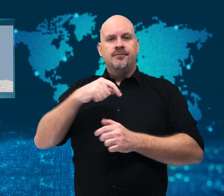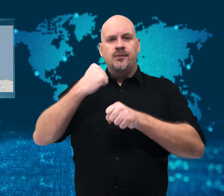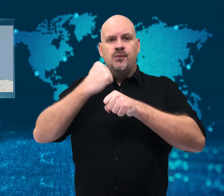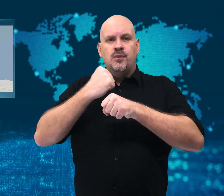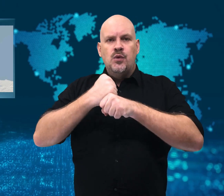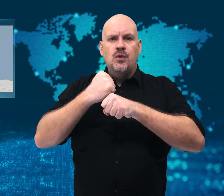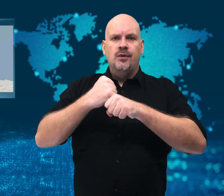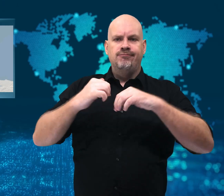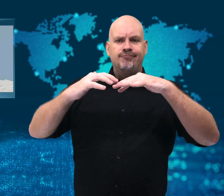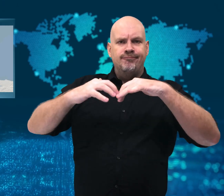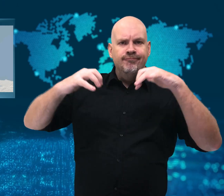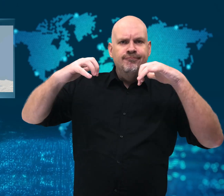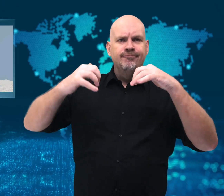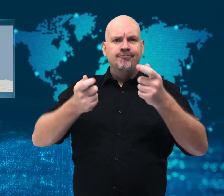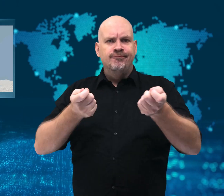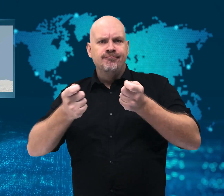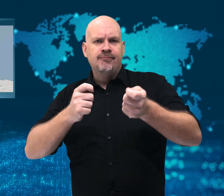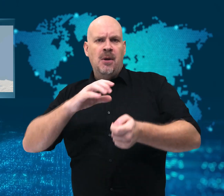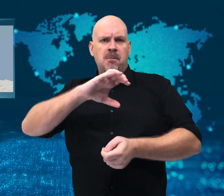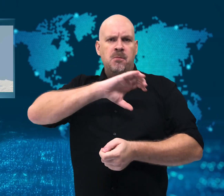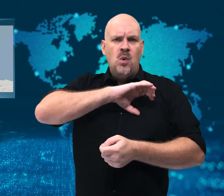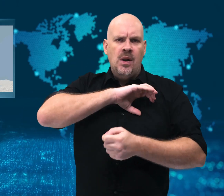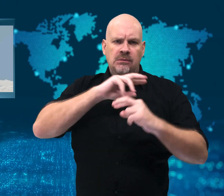and hit a guardrail,